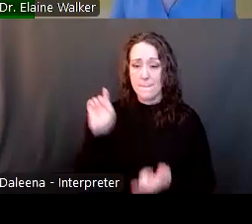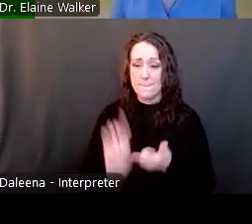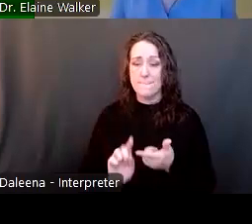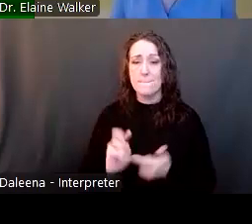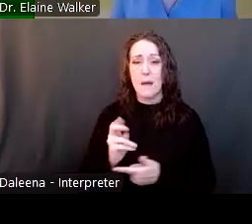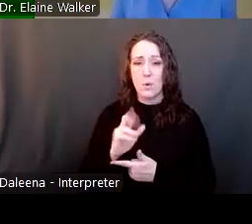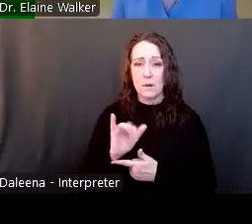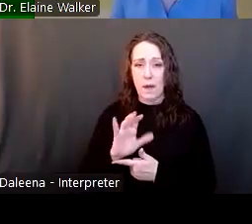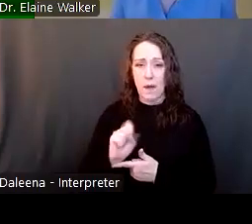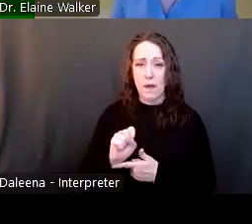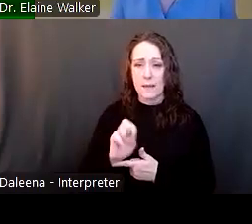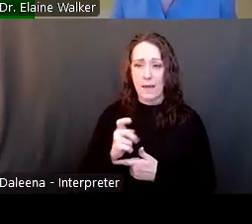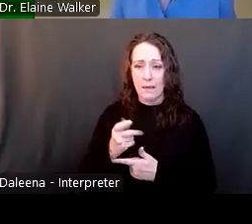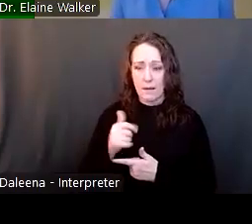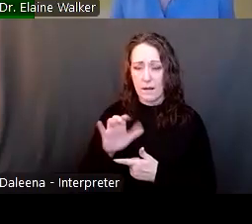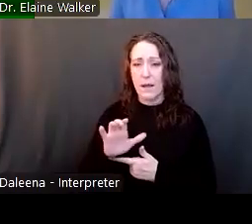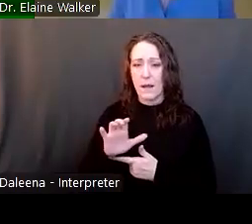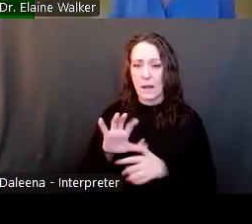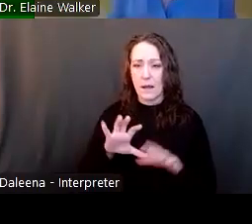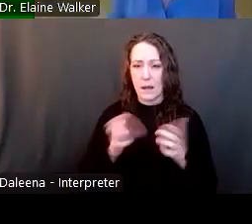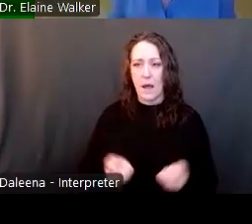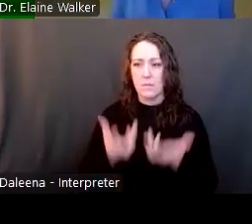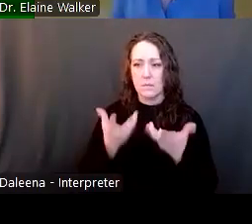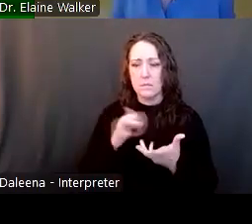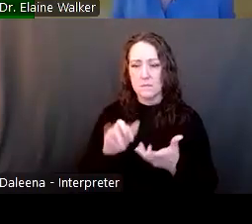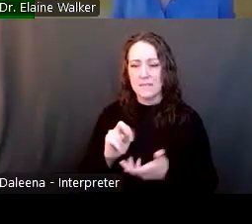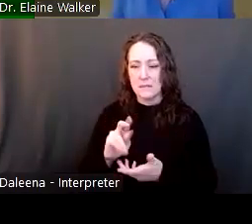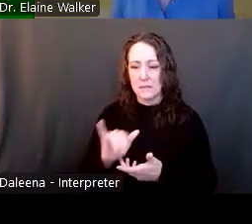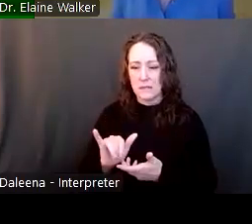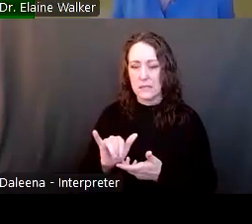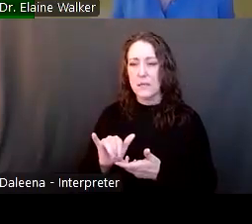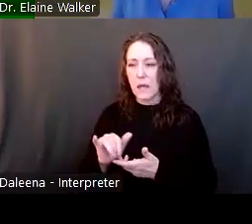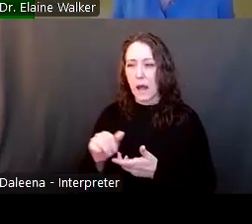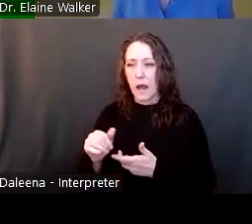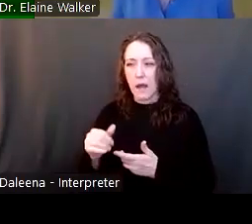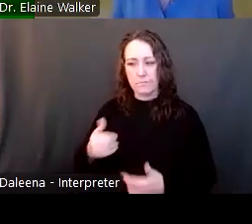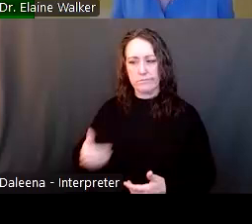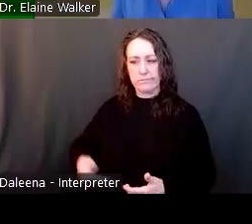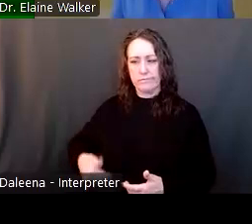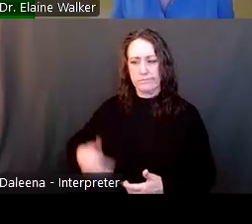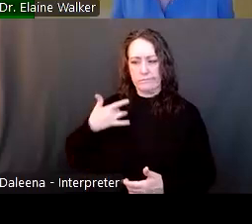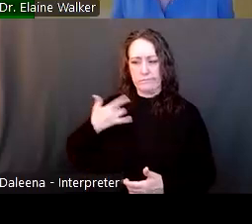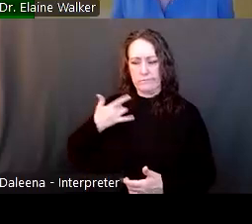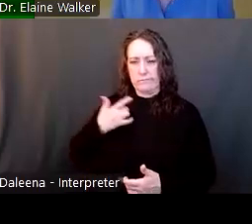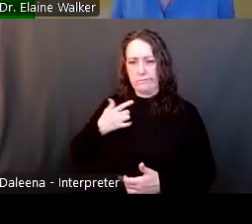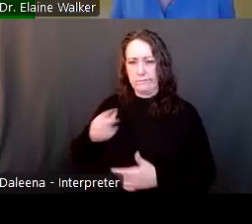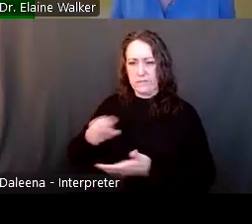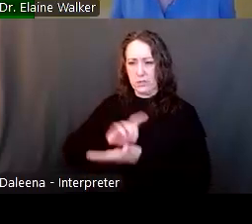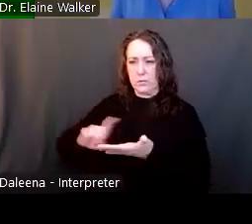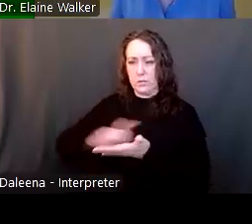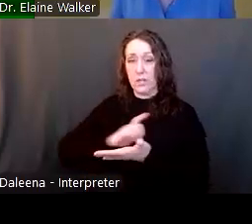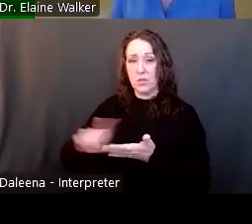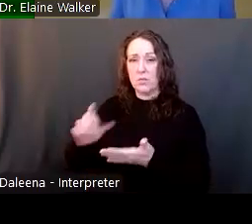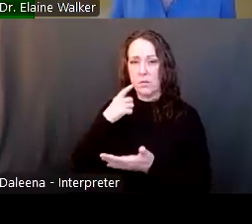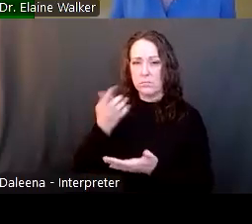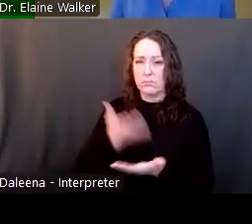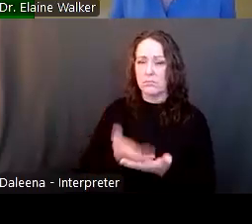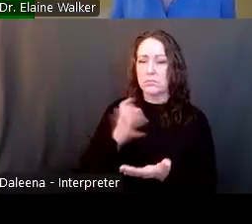density and perceived discrimination we also had a measure of that in Naples 3 and the relation